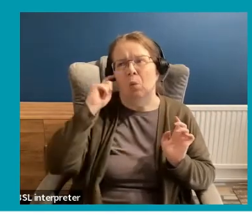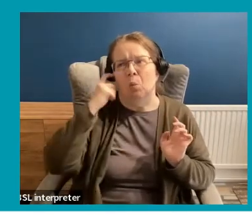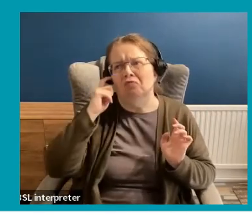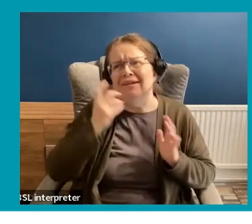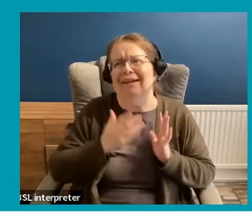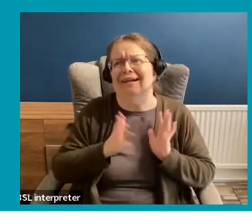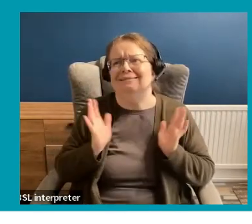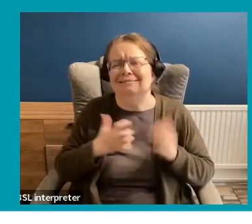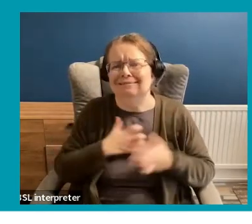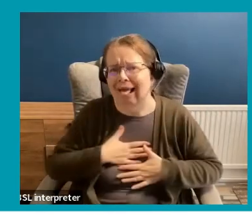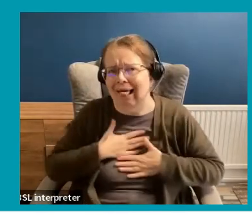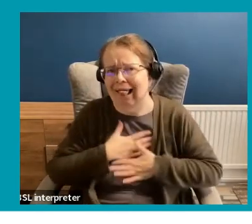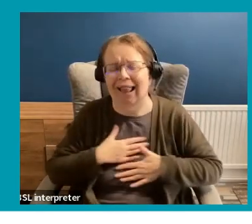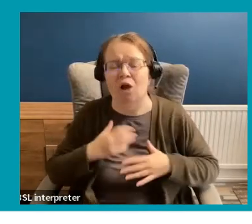that you don't talk about the subject at all.